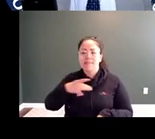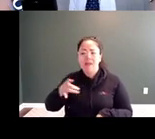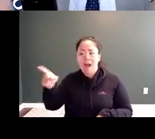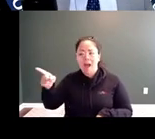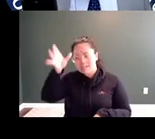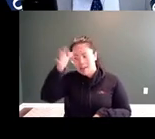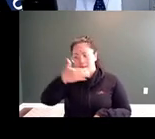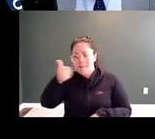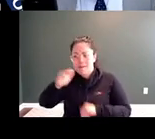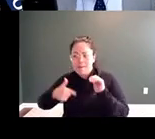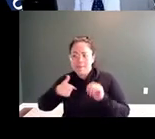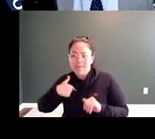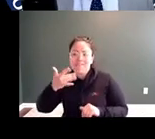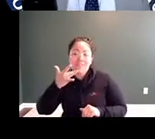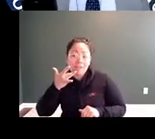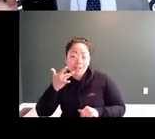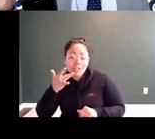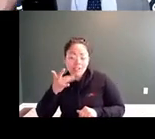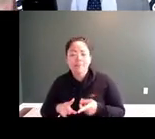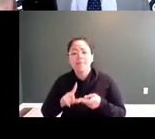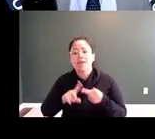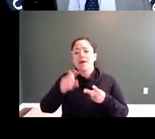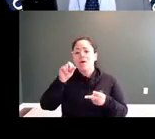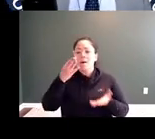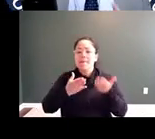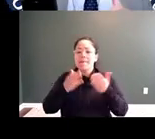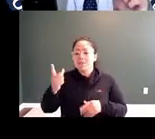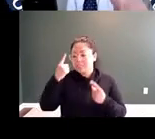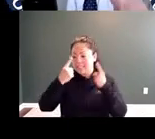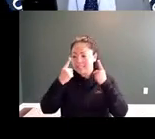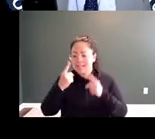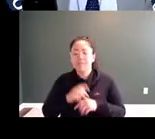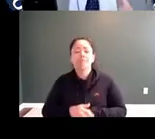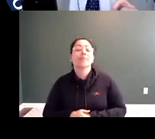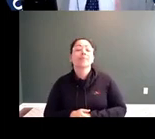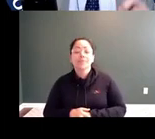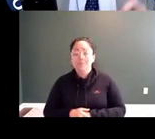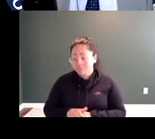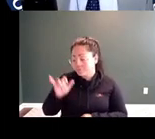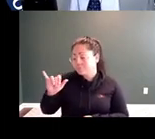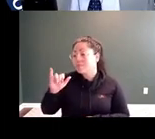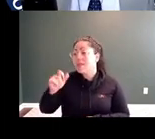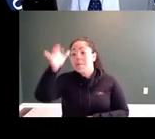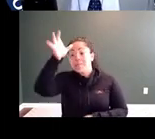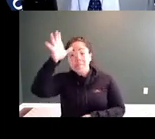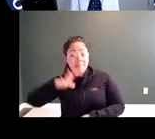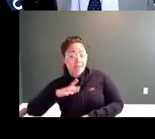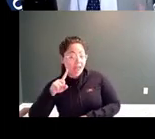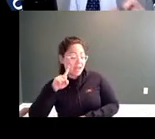Favoritism? Or maybe she's thinking this, oh, I see. When a man asks Brien to do something, he'll do it,